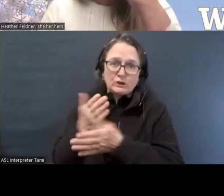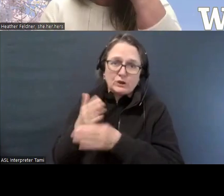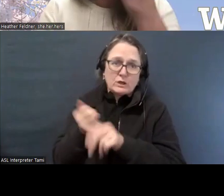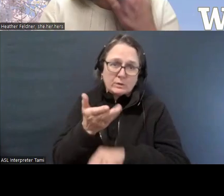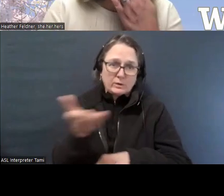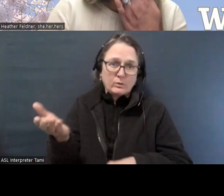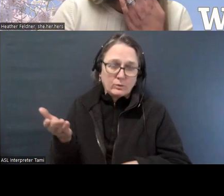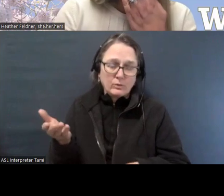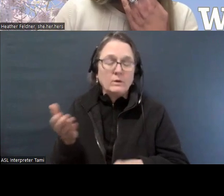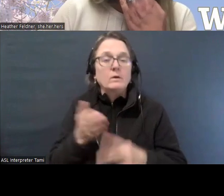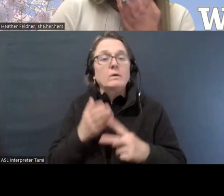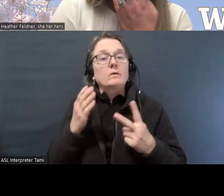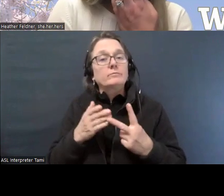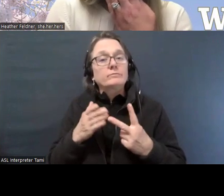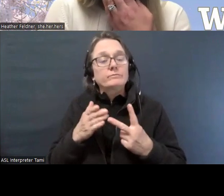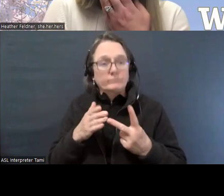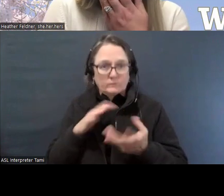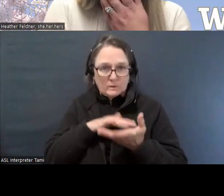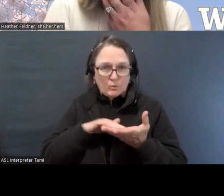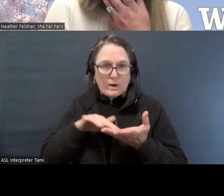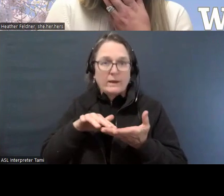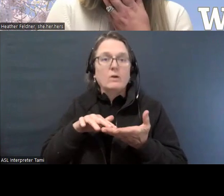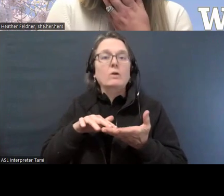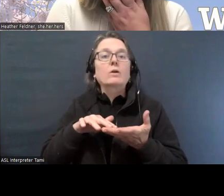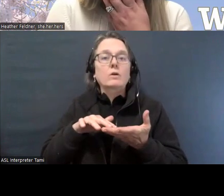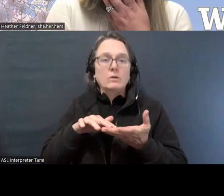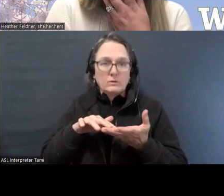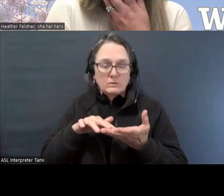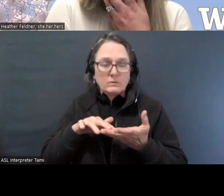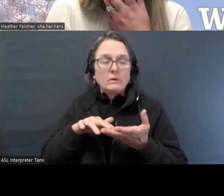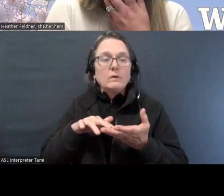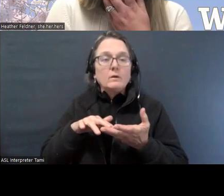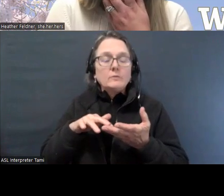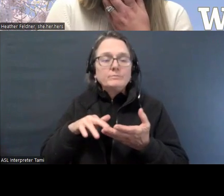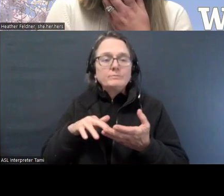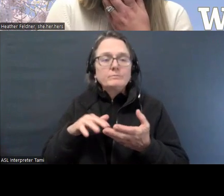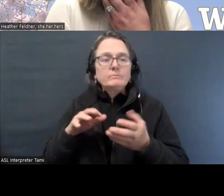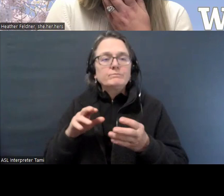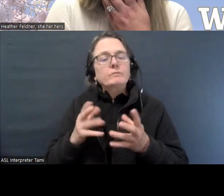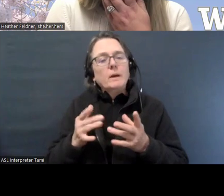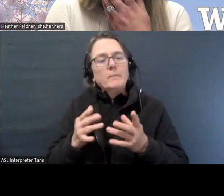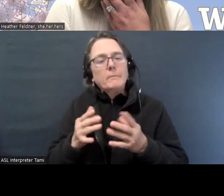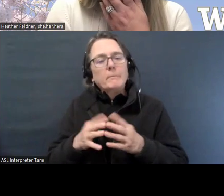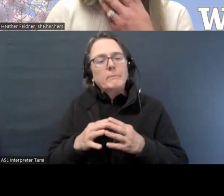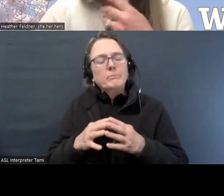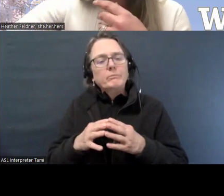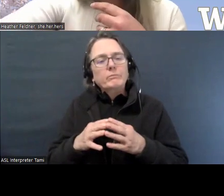You can use a braille is either used... We have... What is it called again?